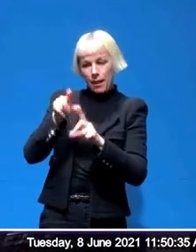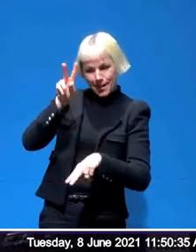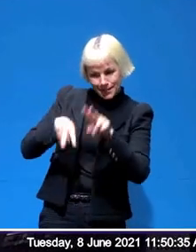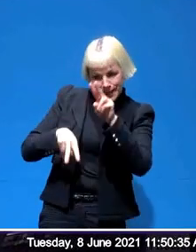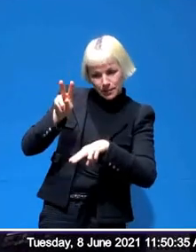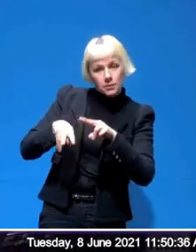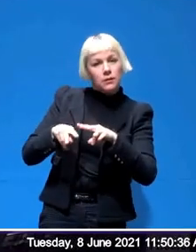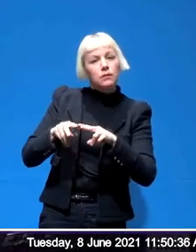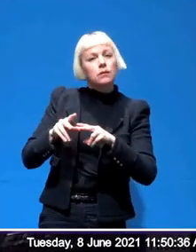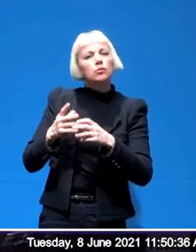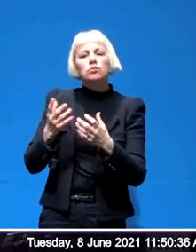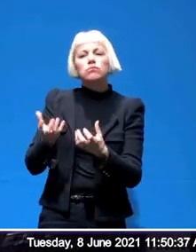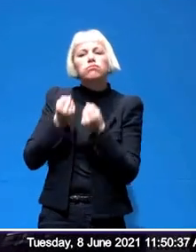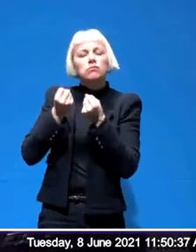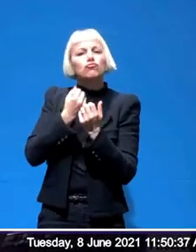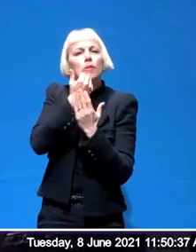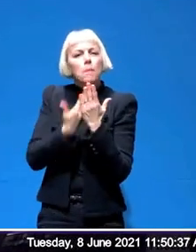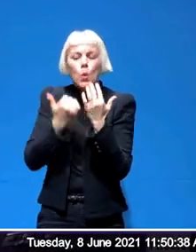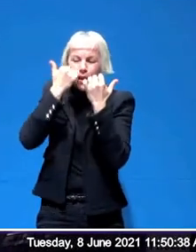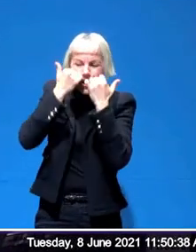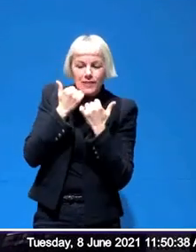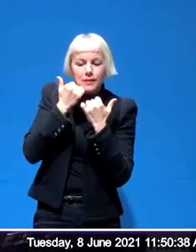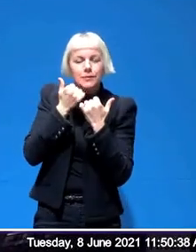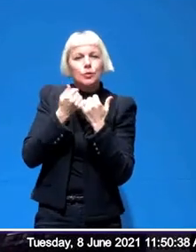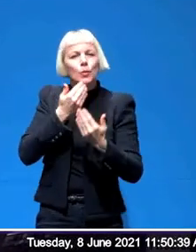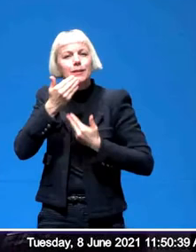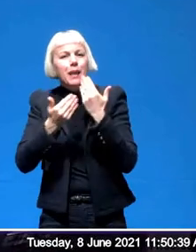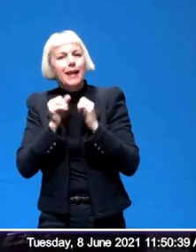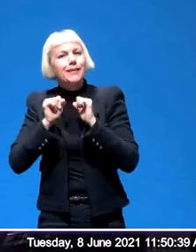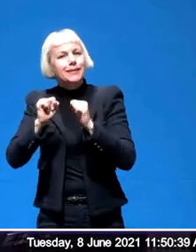further evidence of the extent of Daniel's support needs.